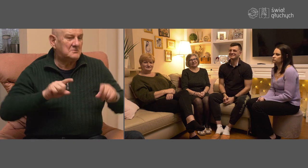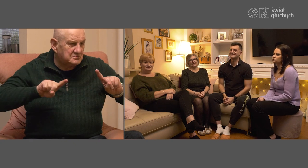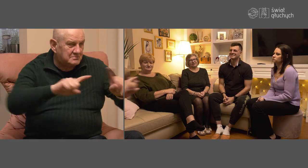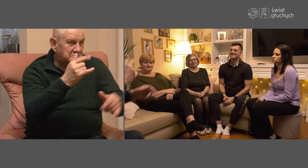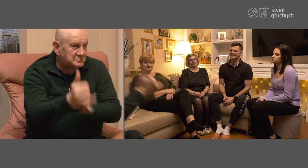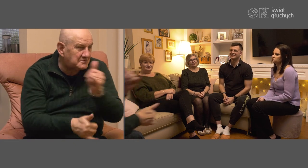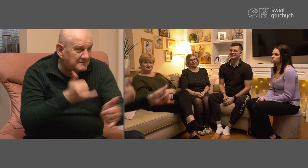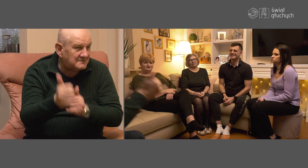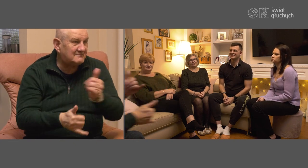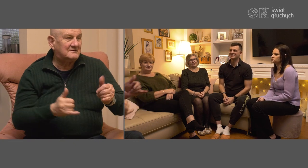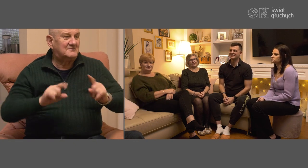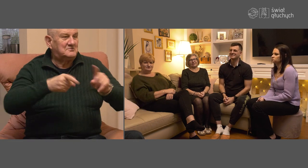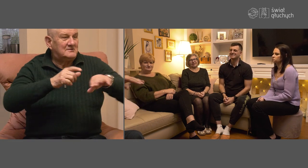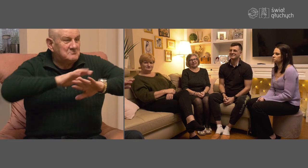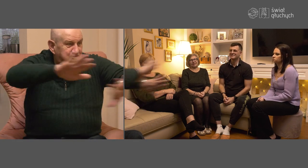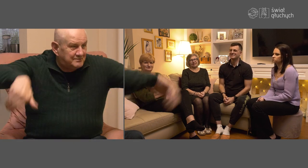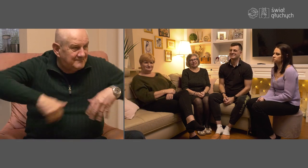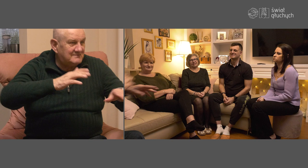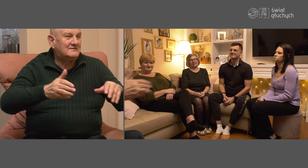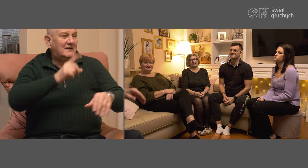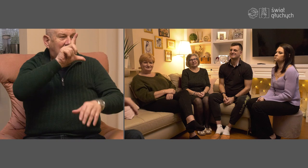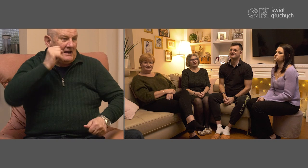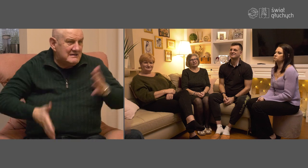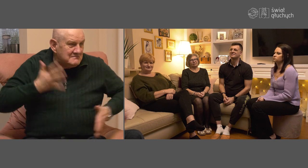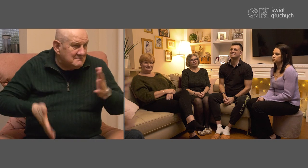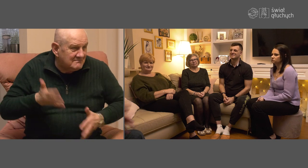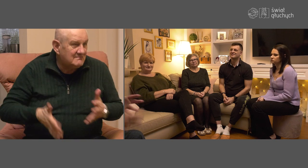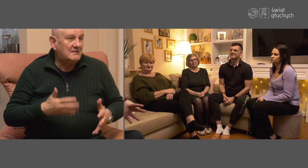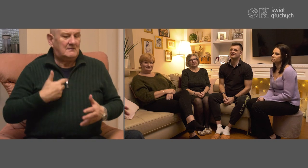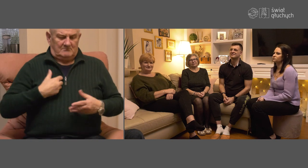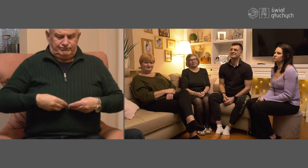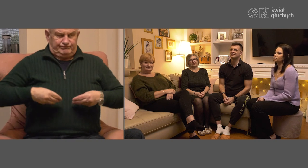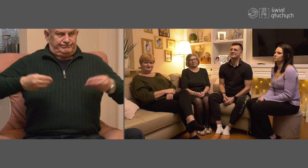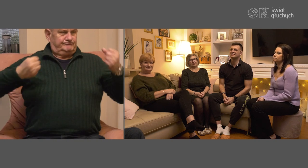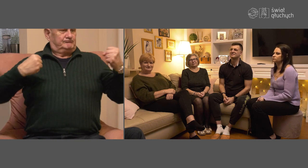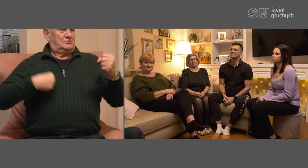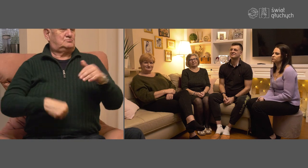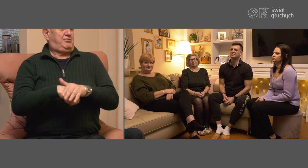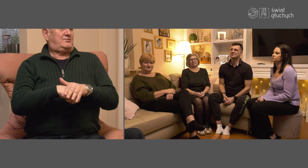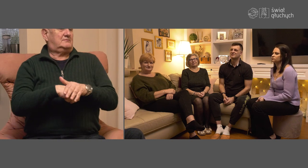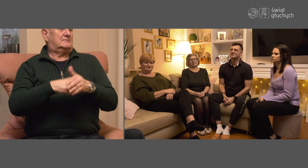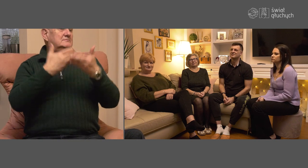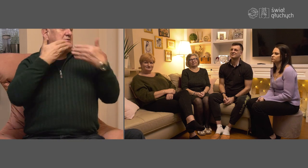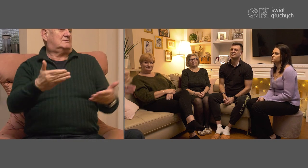We had cycling competitions, swimming, athletics. I developed a lot and was a good athlete,